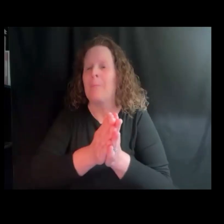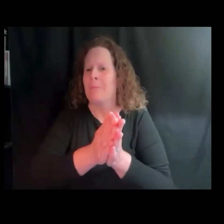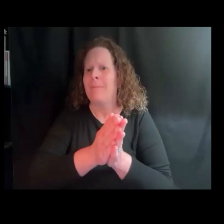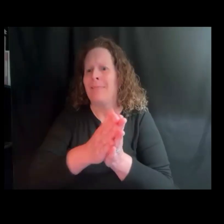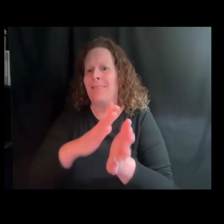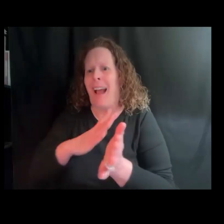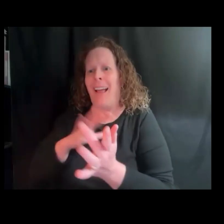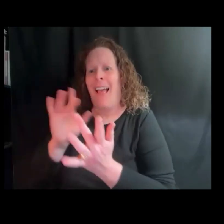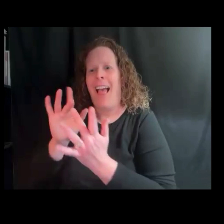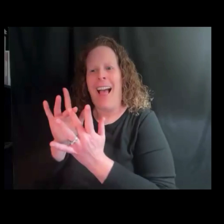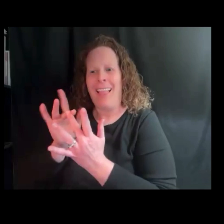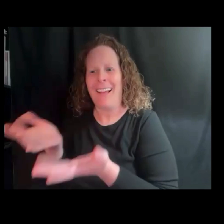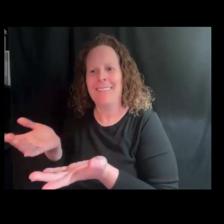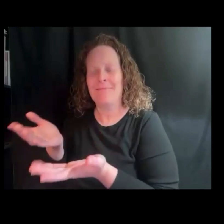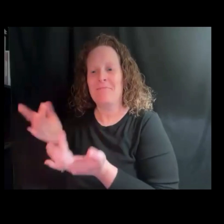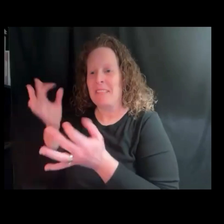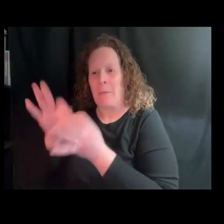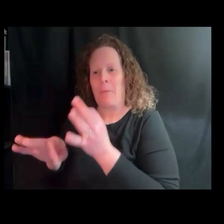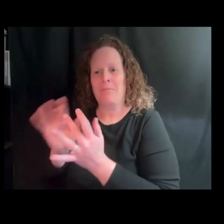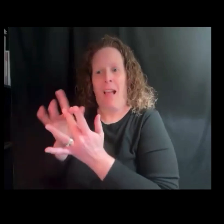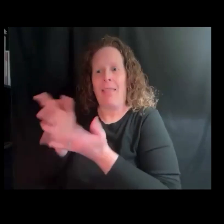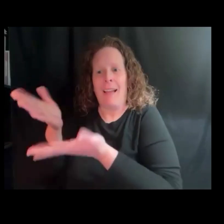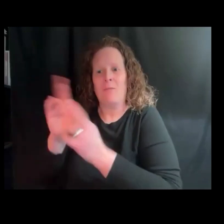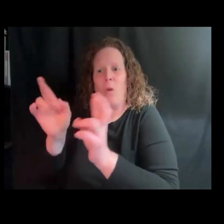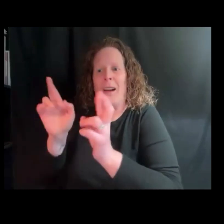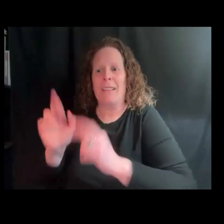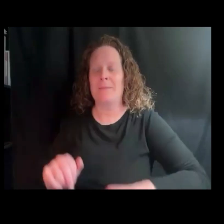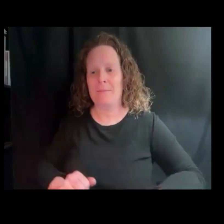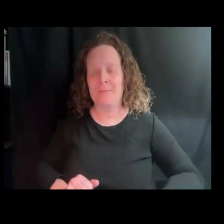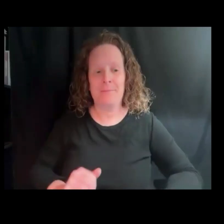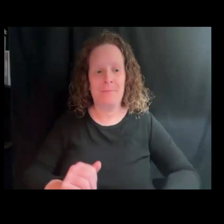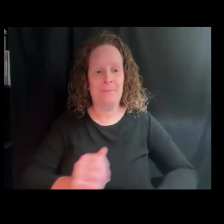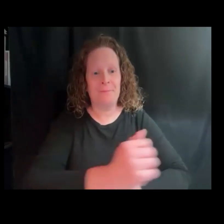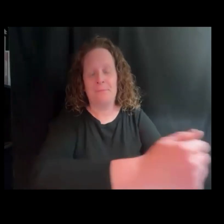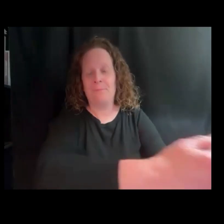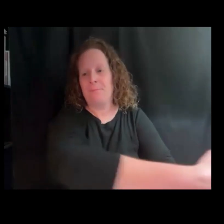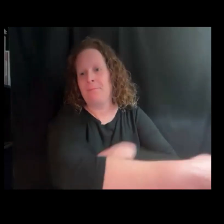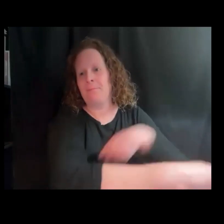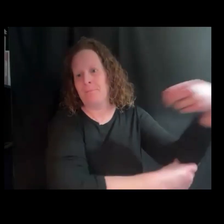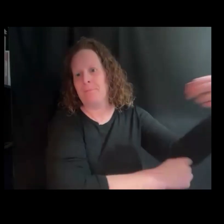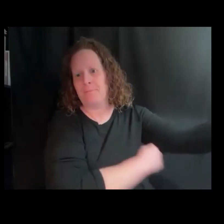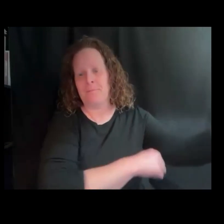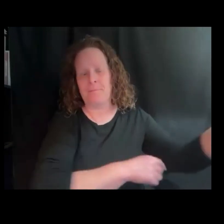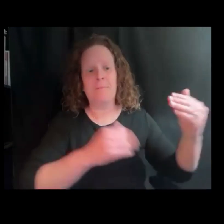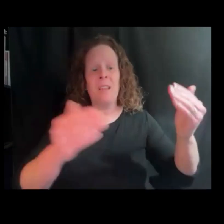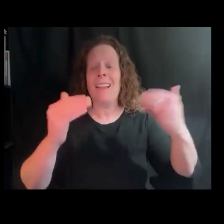to that license to the interpreters as needed.